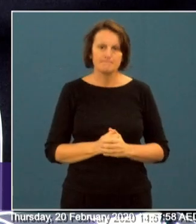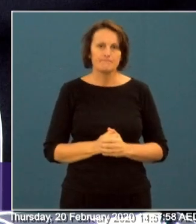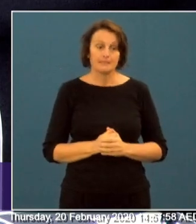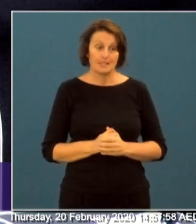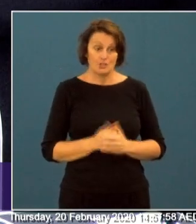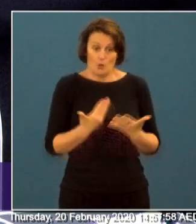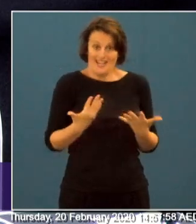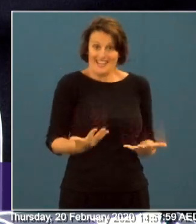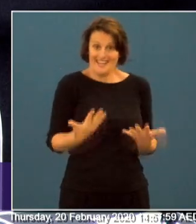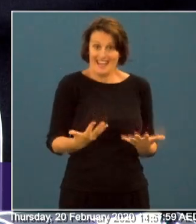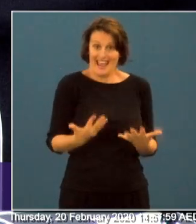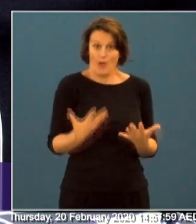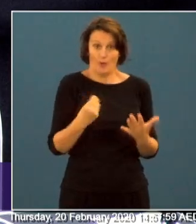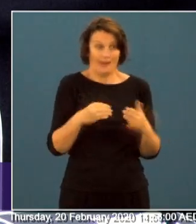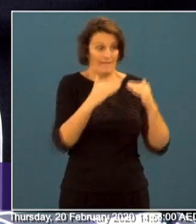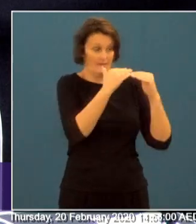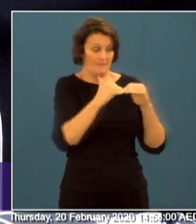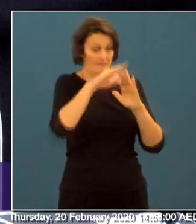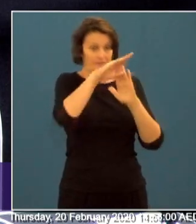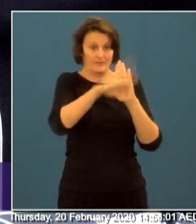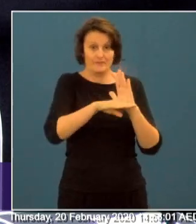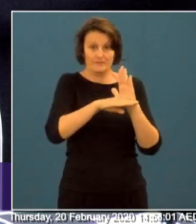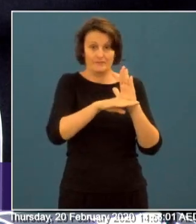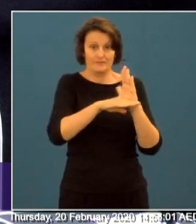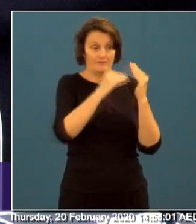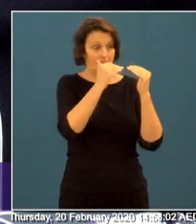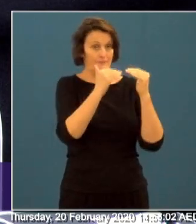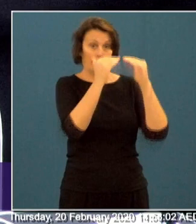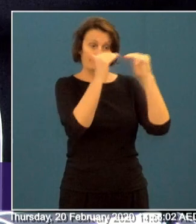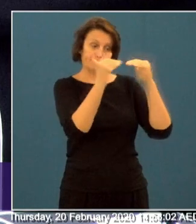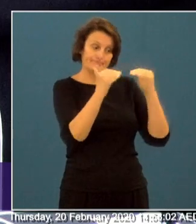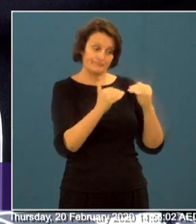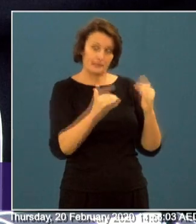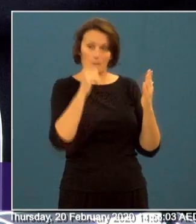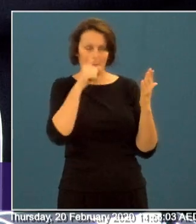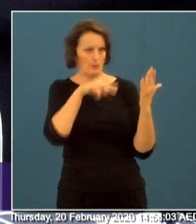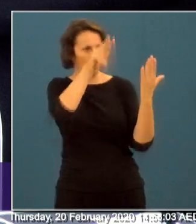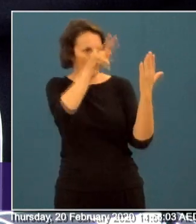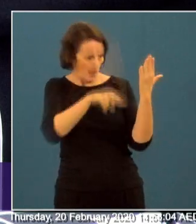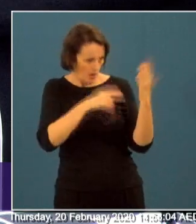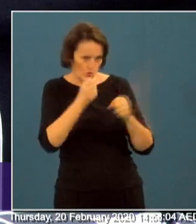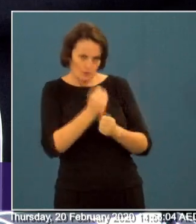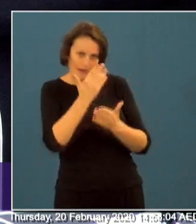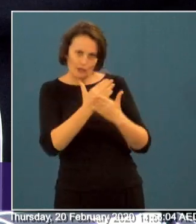for quality health care is an — existing standards that are widely applied throughout the country